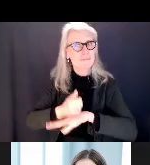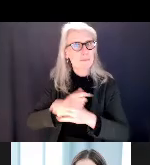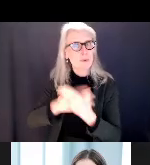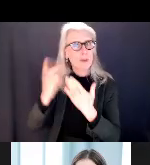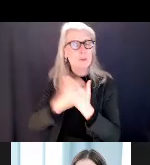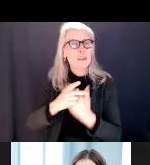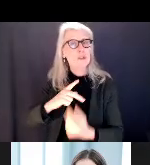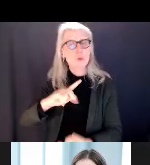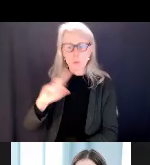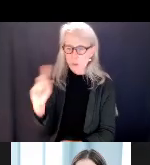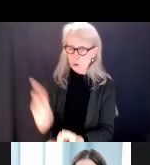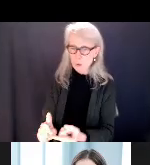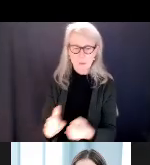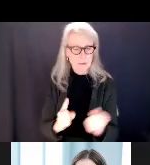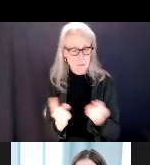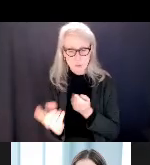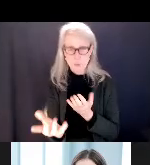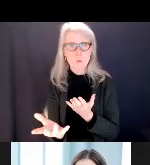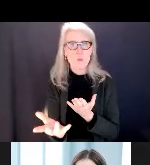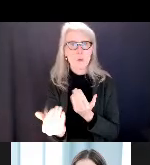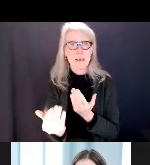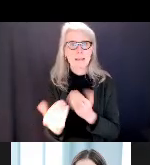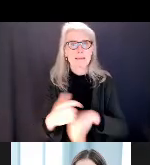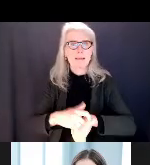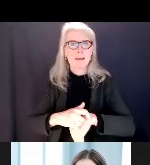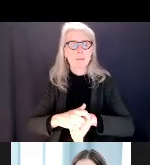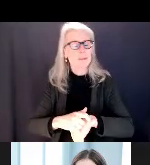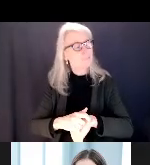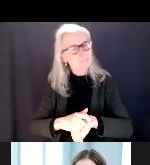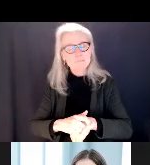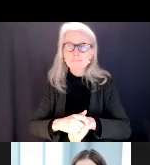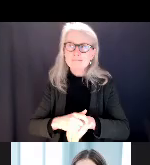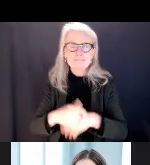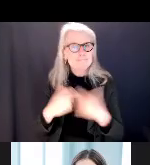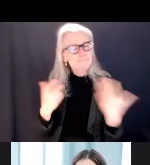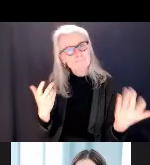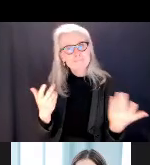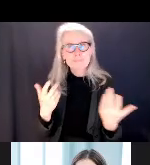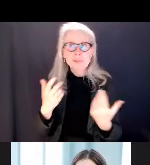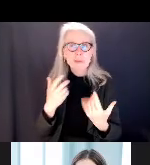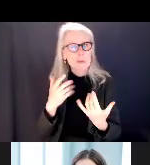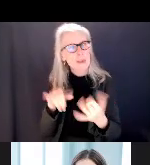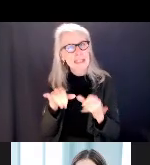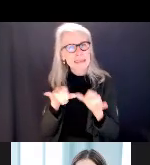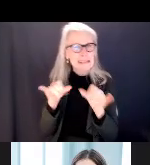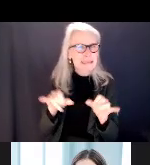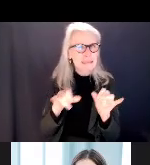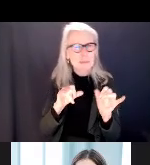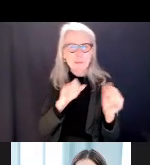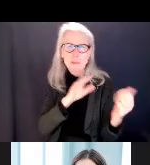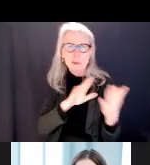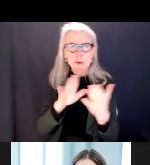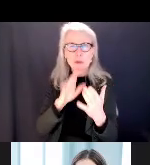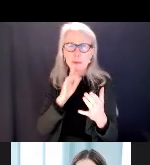and so it's it's still kind of working through the system to see how effective this actually is.